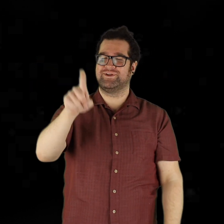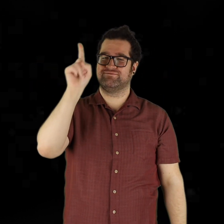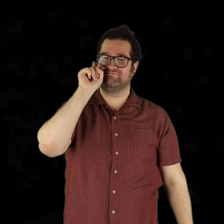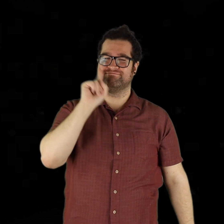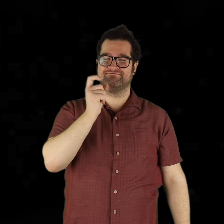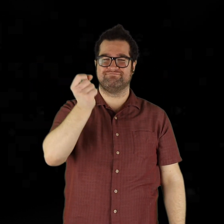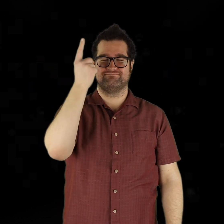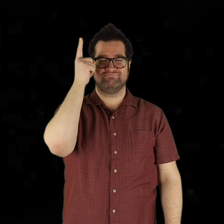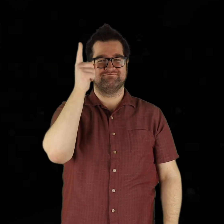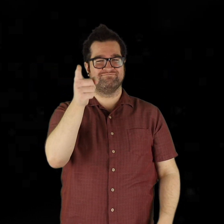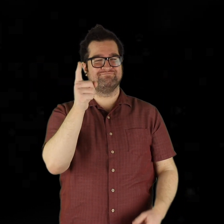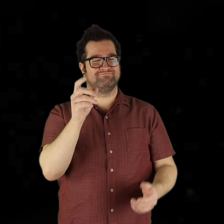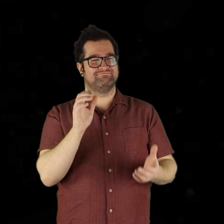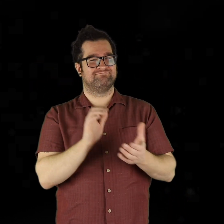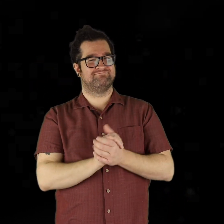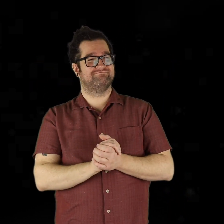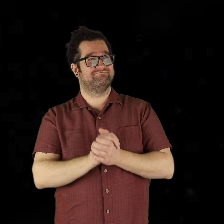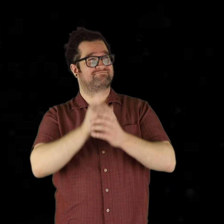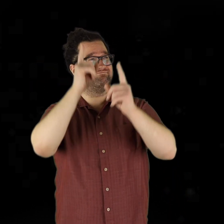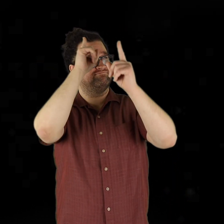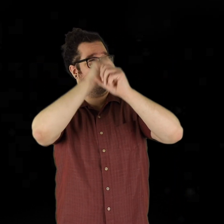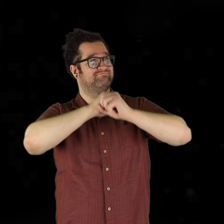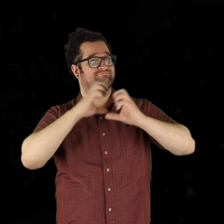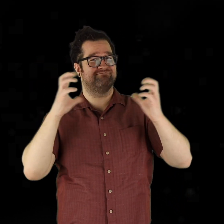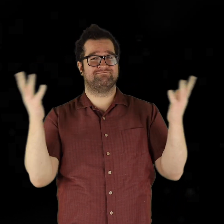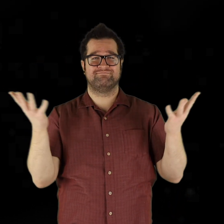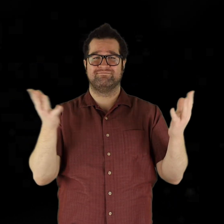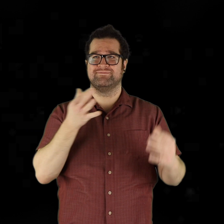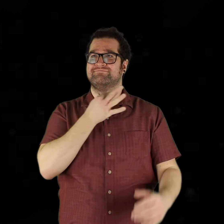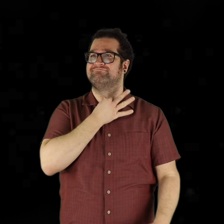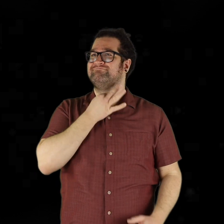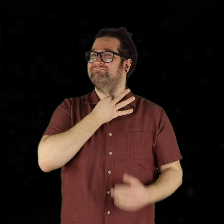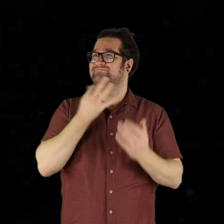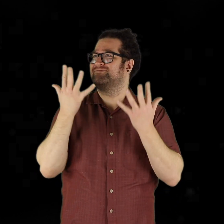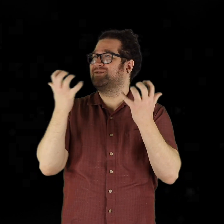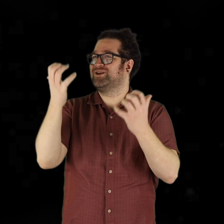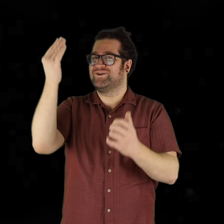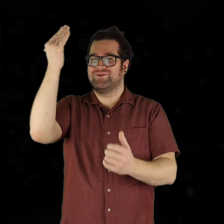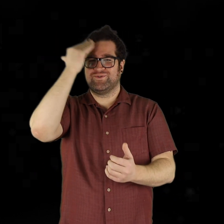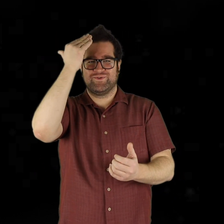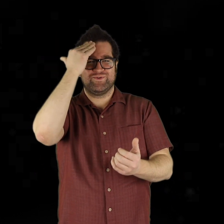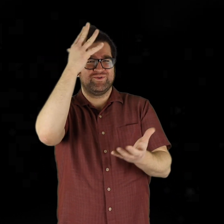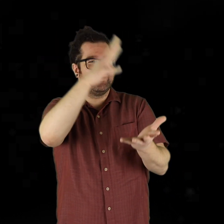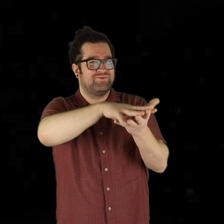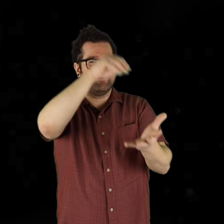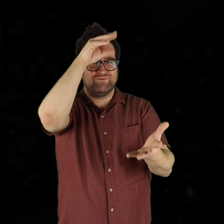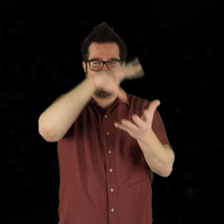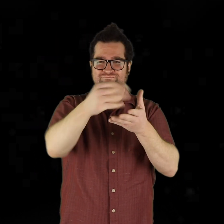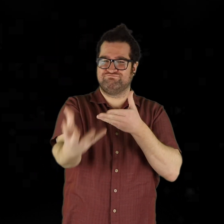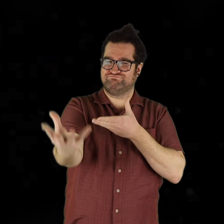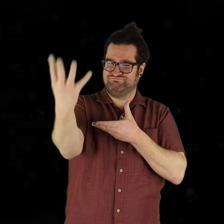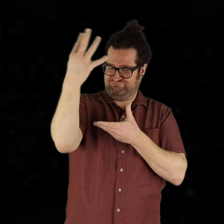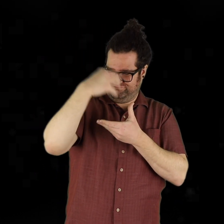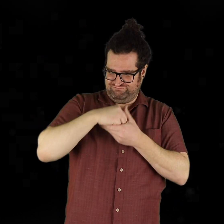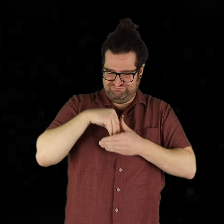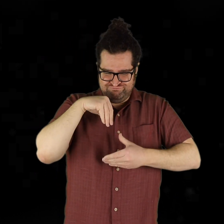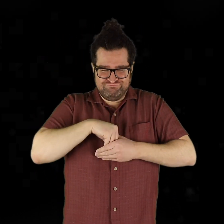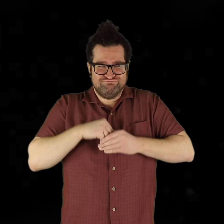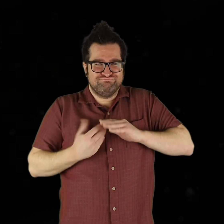You have to be deaf to understand. What is it like to be curious, To thirst for knowledge you can call your own,